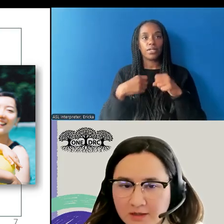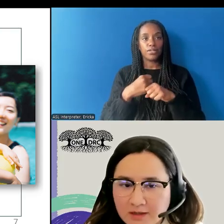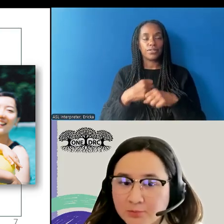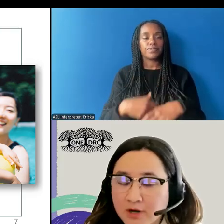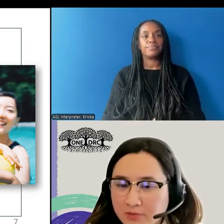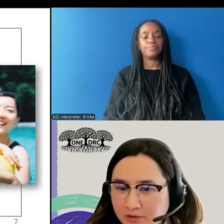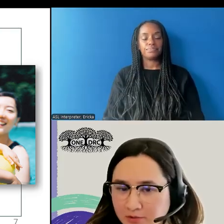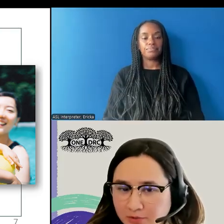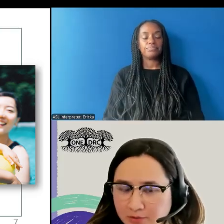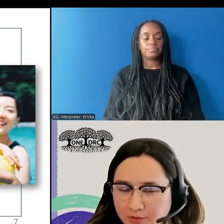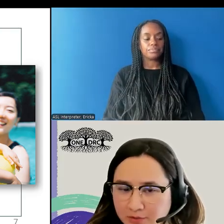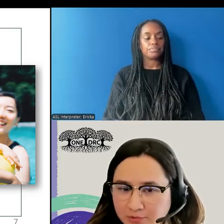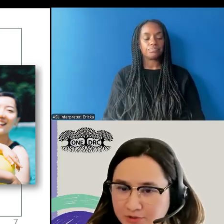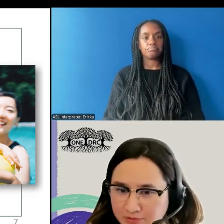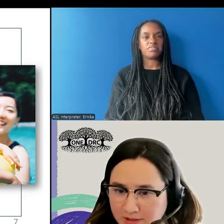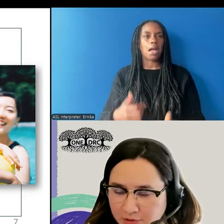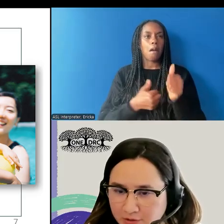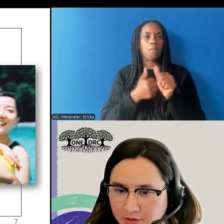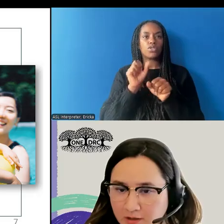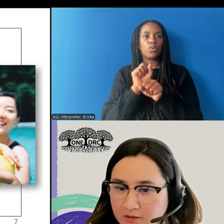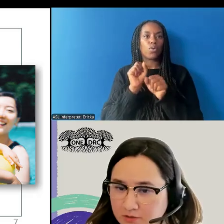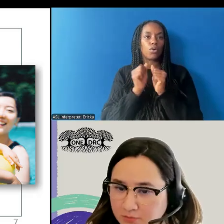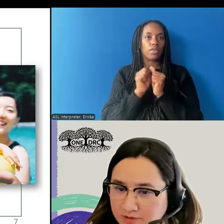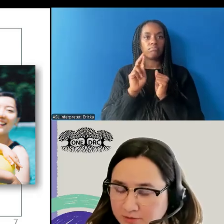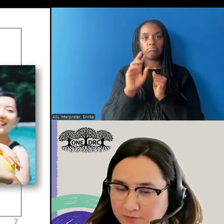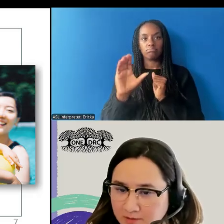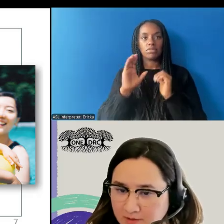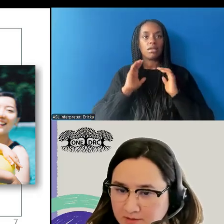and I primarily work with Regional Center, consumers and their families